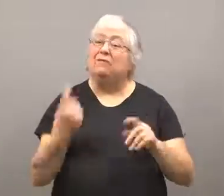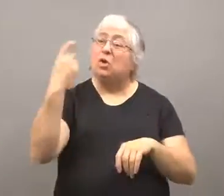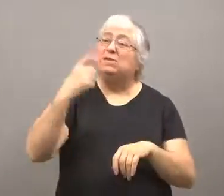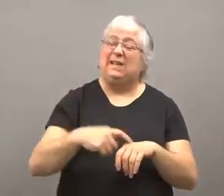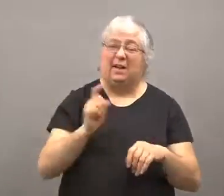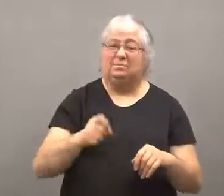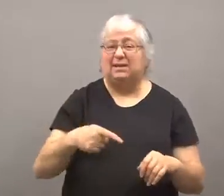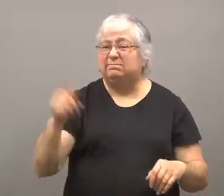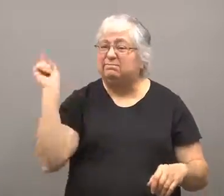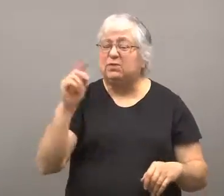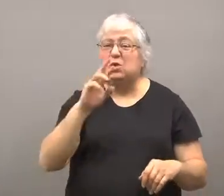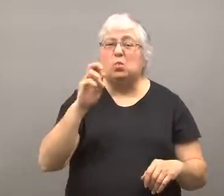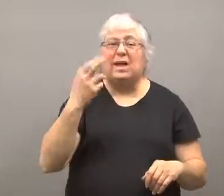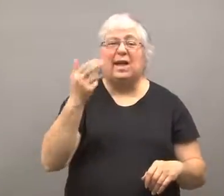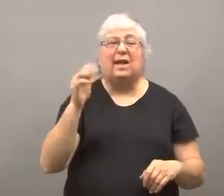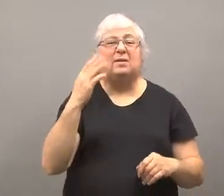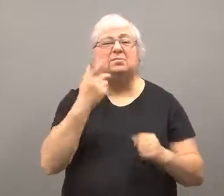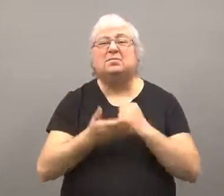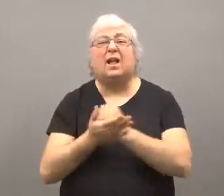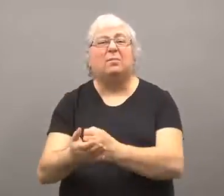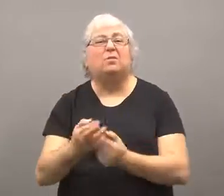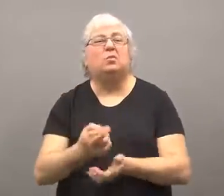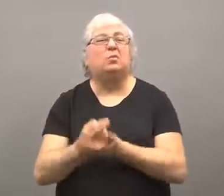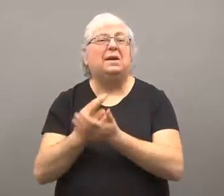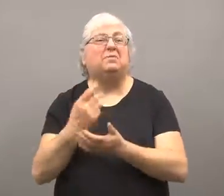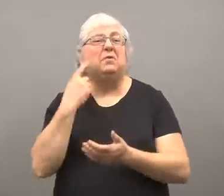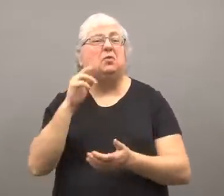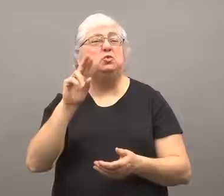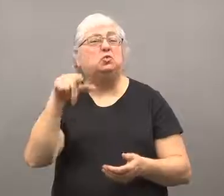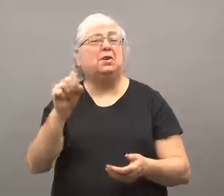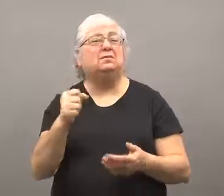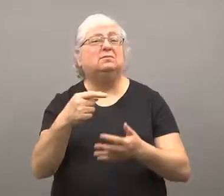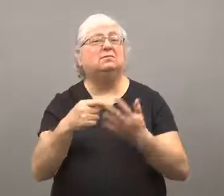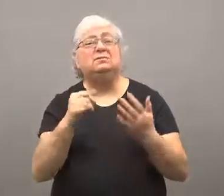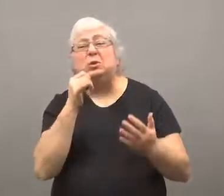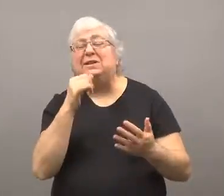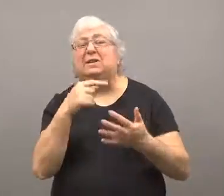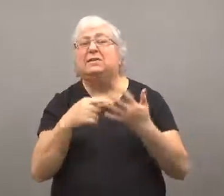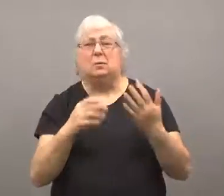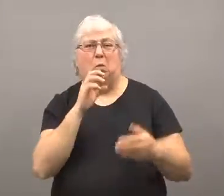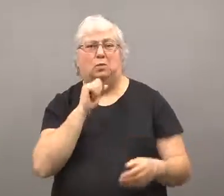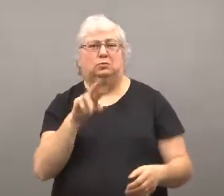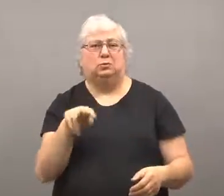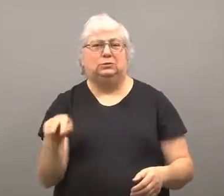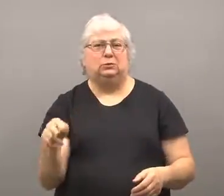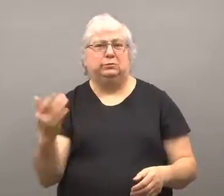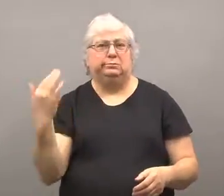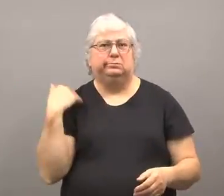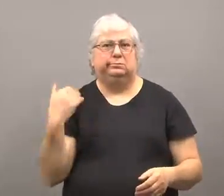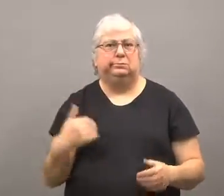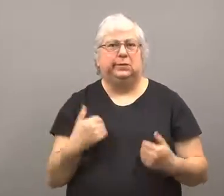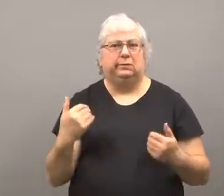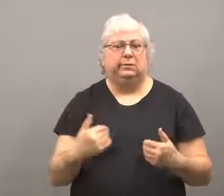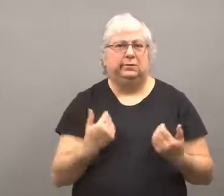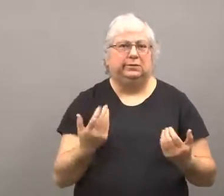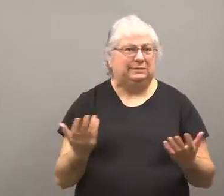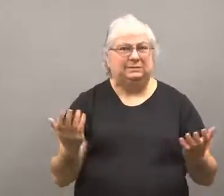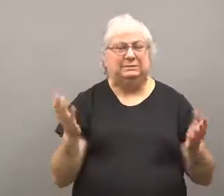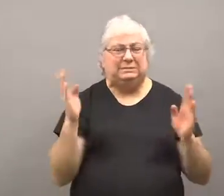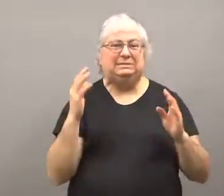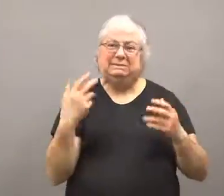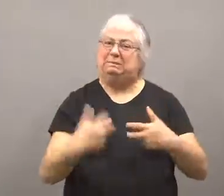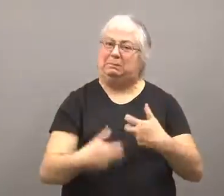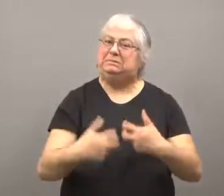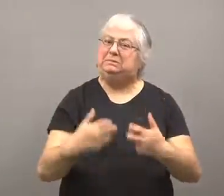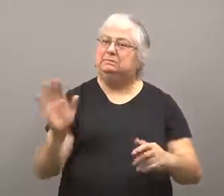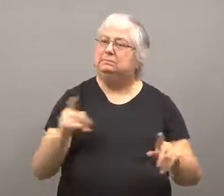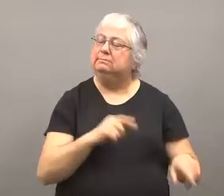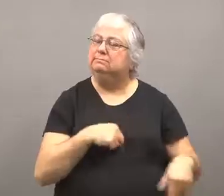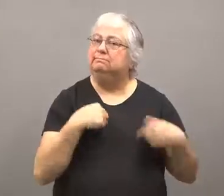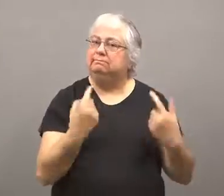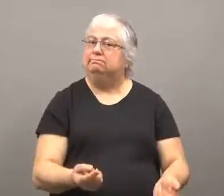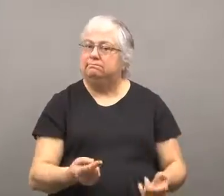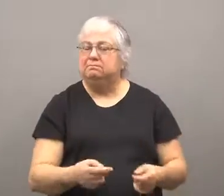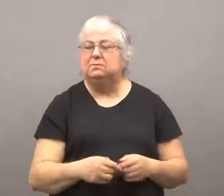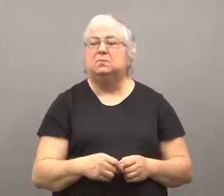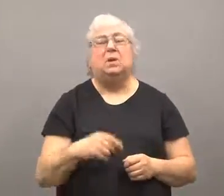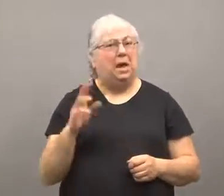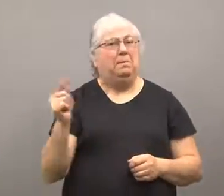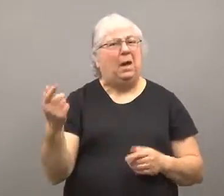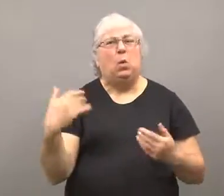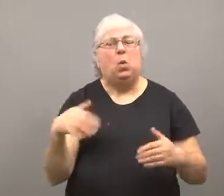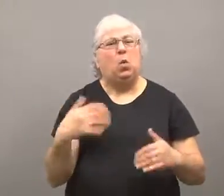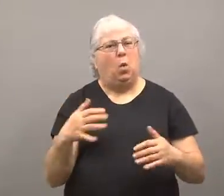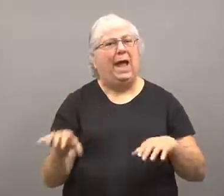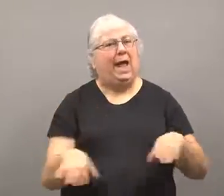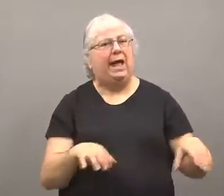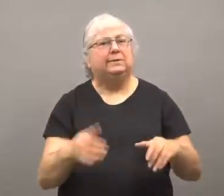His first stint in rehab for substance abuse was when he was only 22 years old.